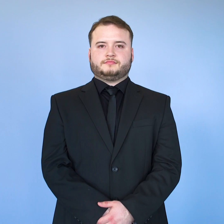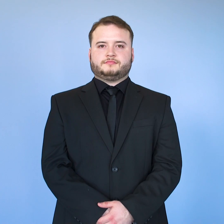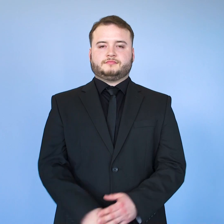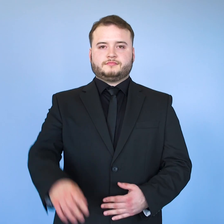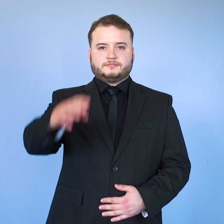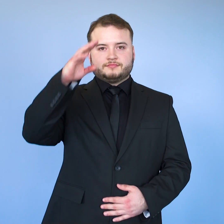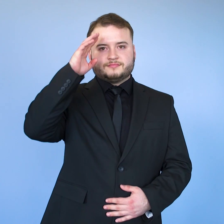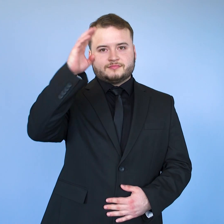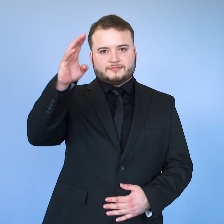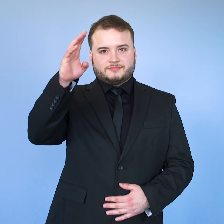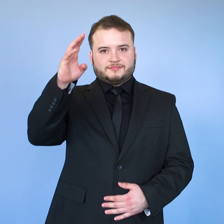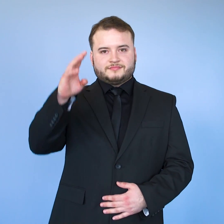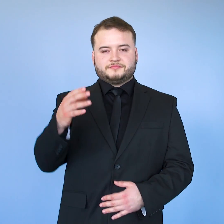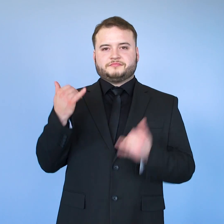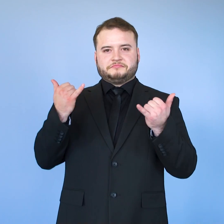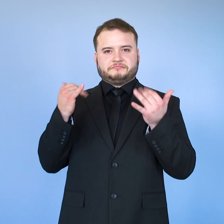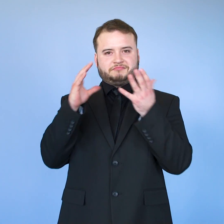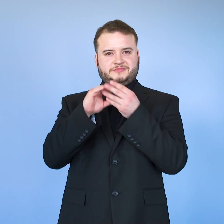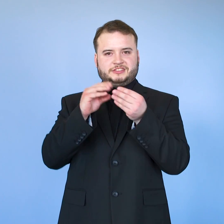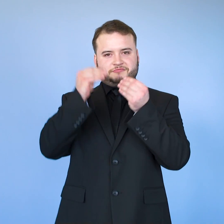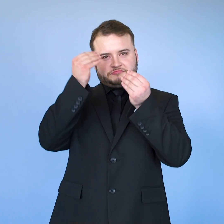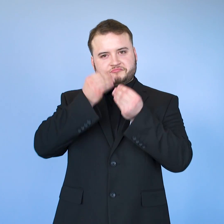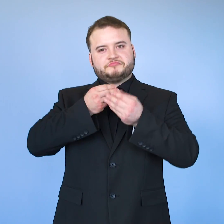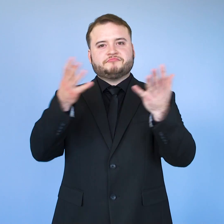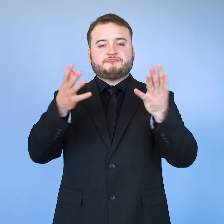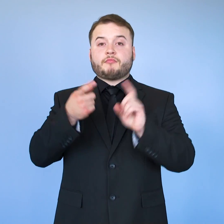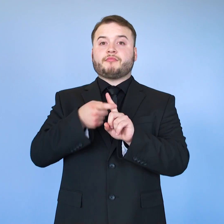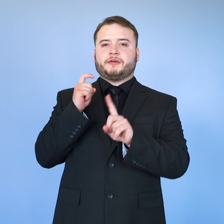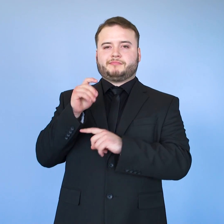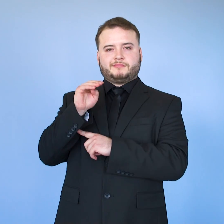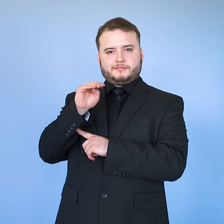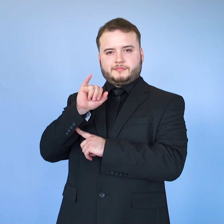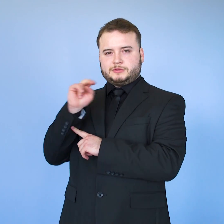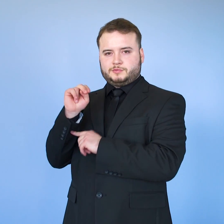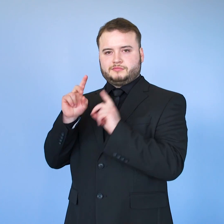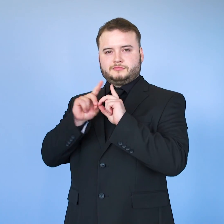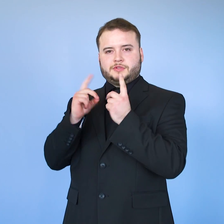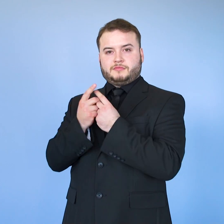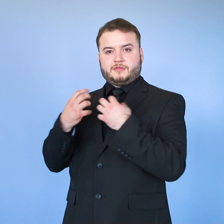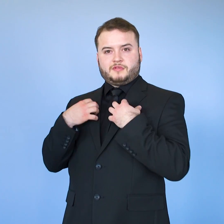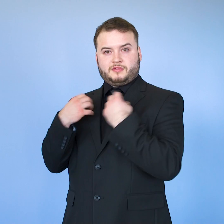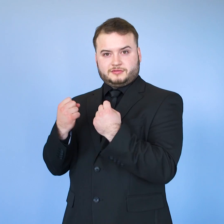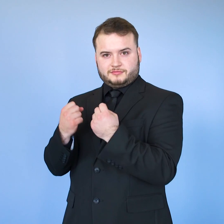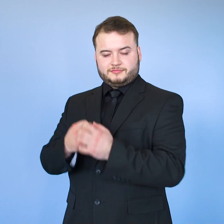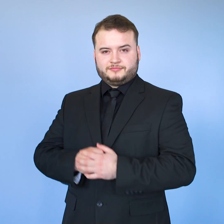Hello. This message is from the Minnesota Department of Health.